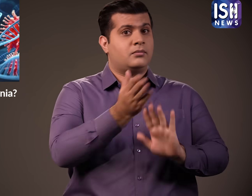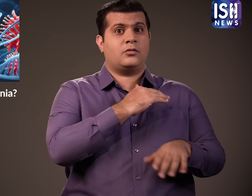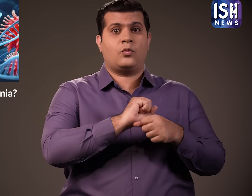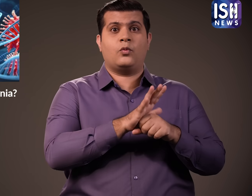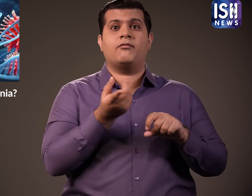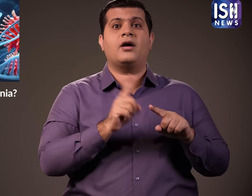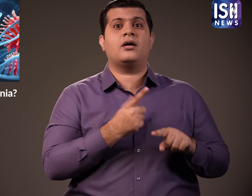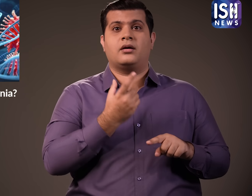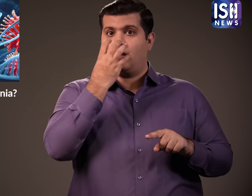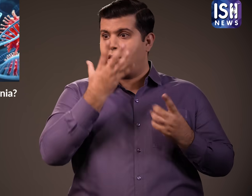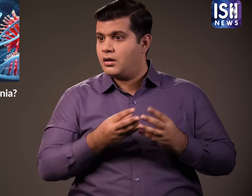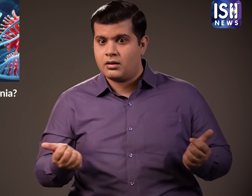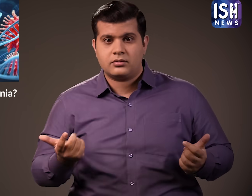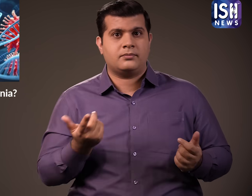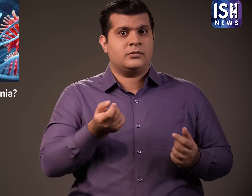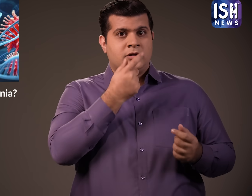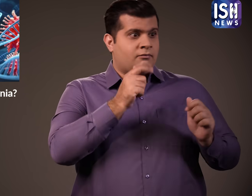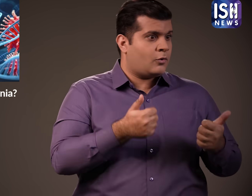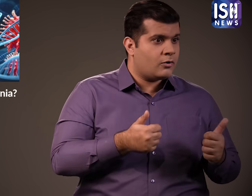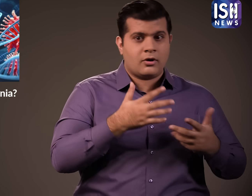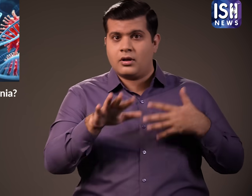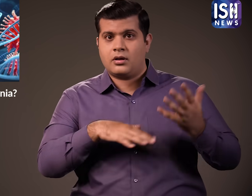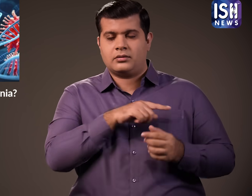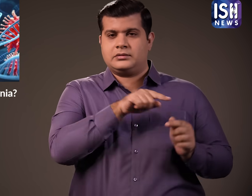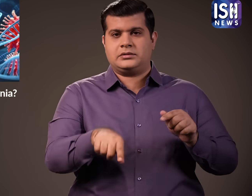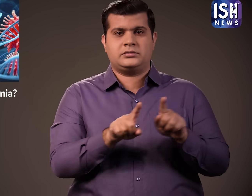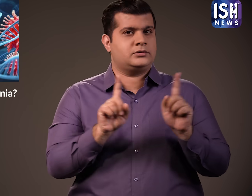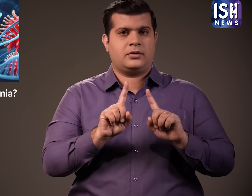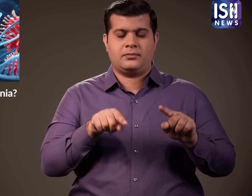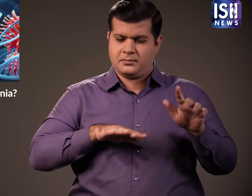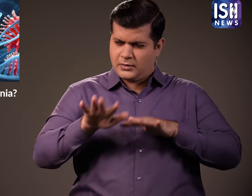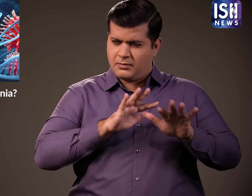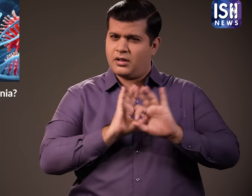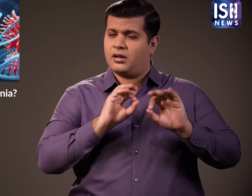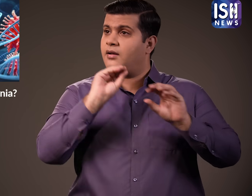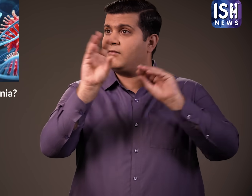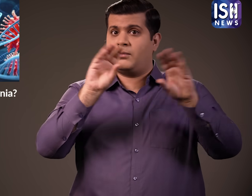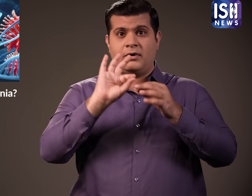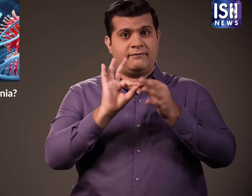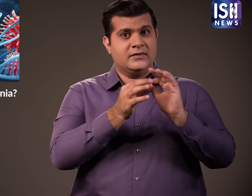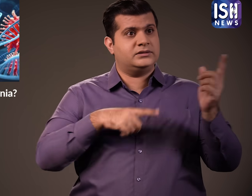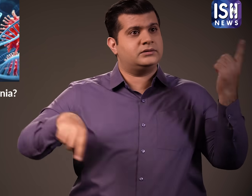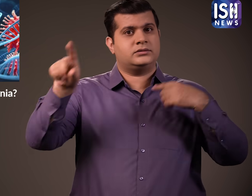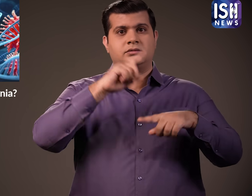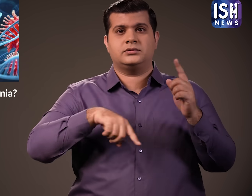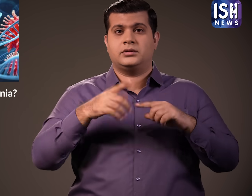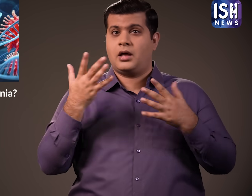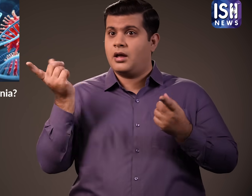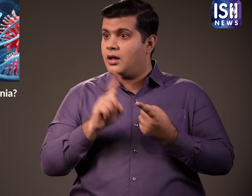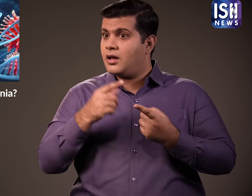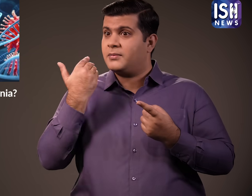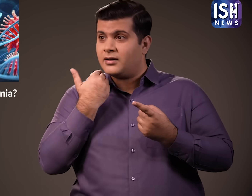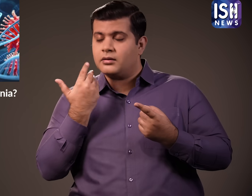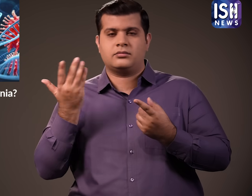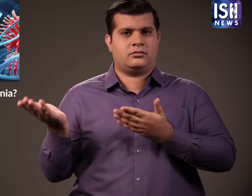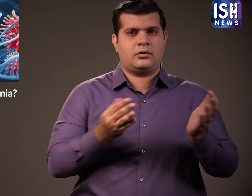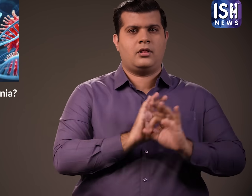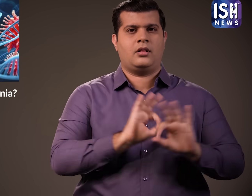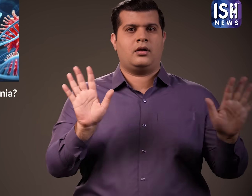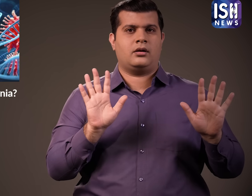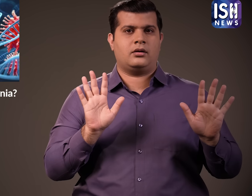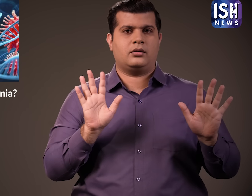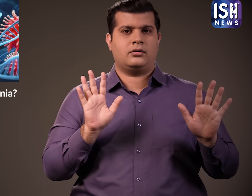All COVID-19 appropriate measures must be taken so that people can be treated incase there is an emergency.